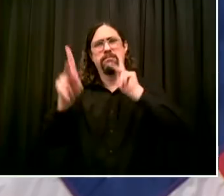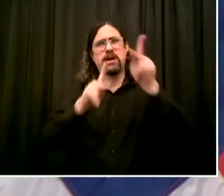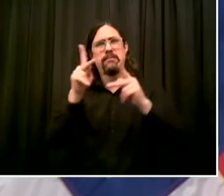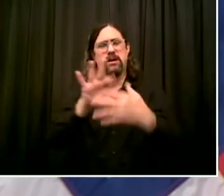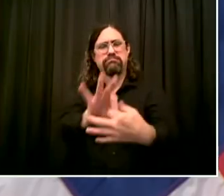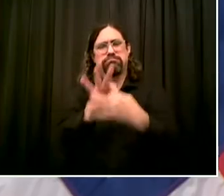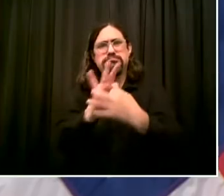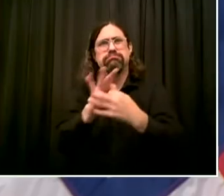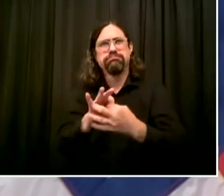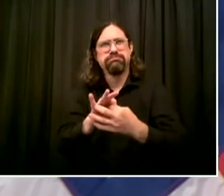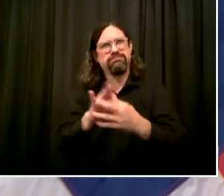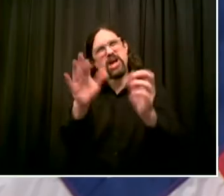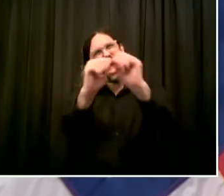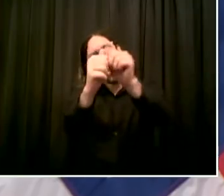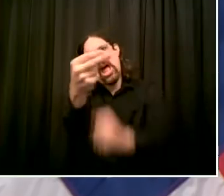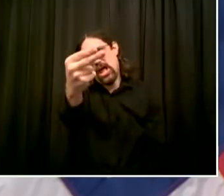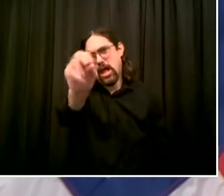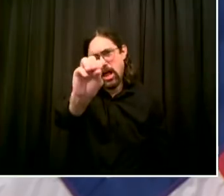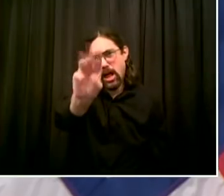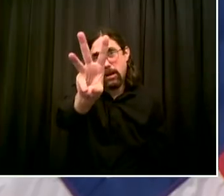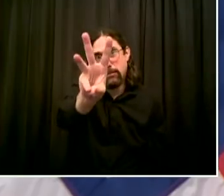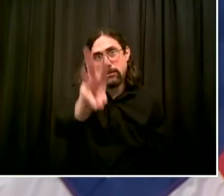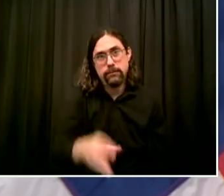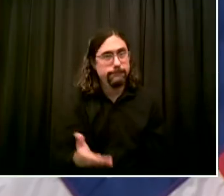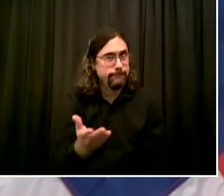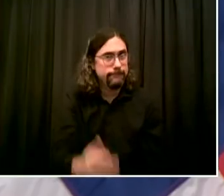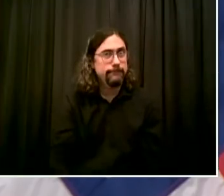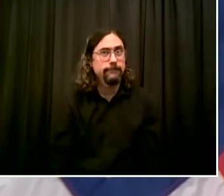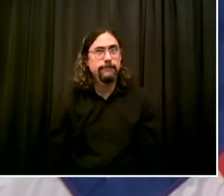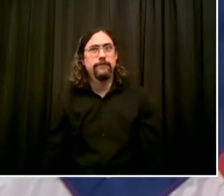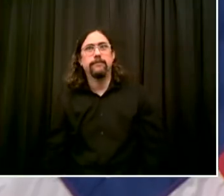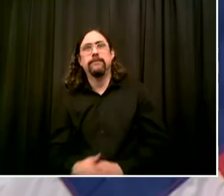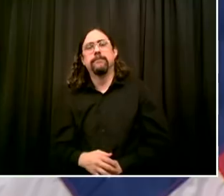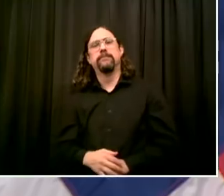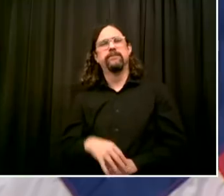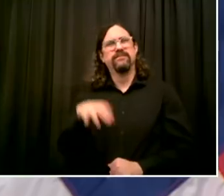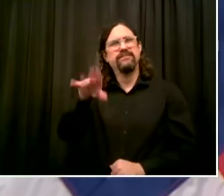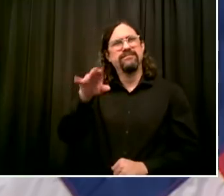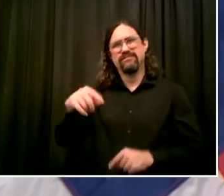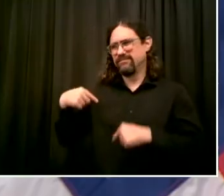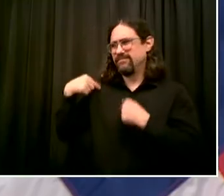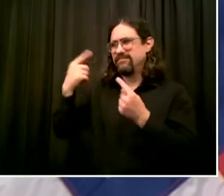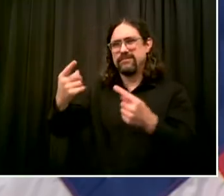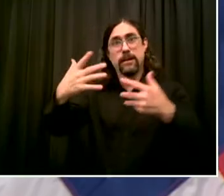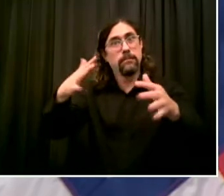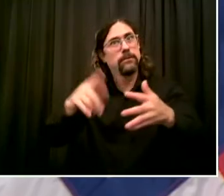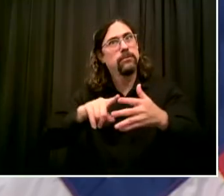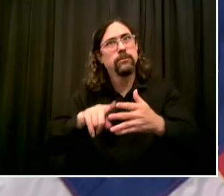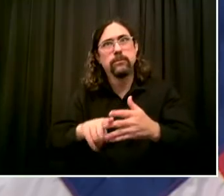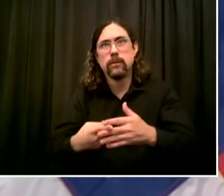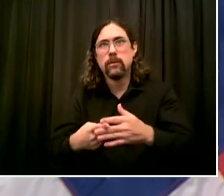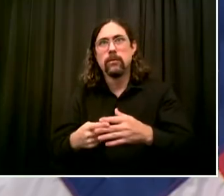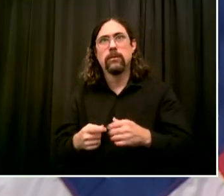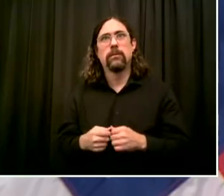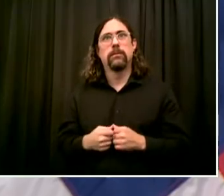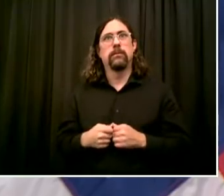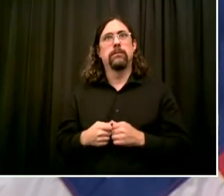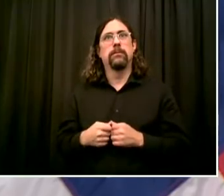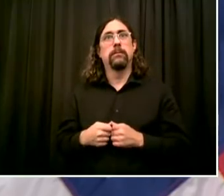DO YOU GO ABOUT THAT ? WE DO IT, I THINK IF YOU LOOK EVEN JUST THIS WEEK WE ARE